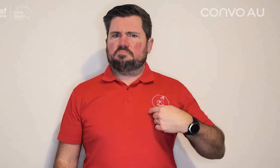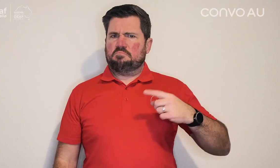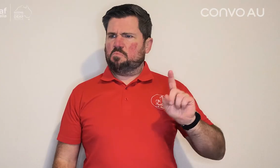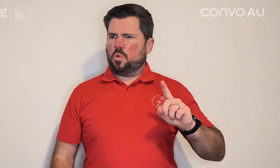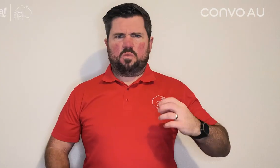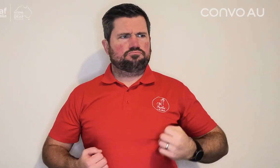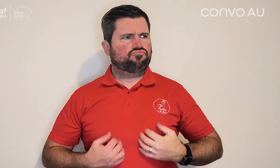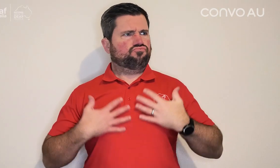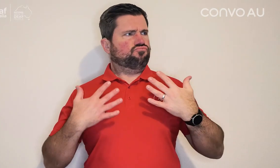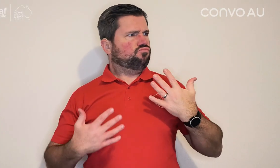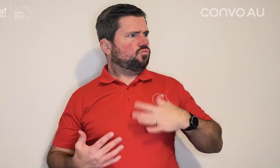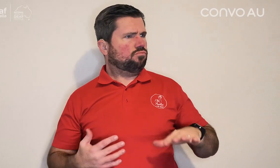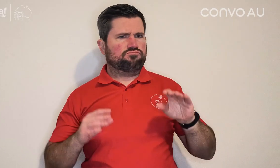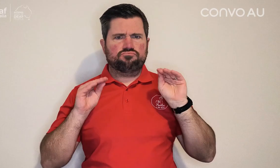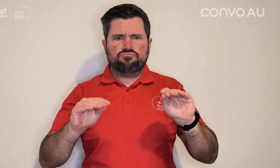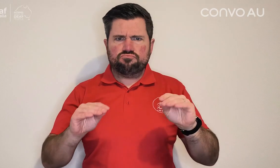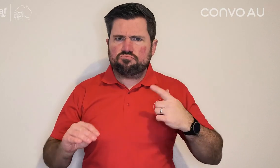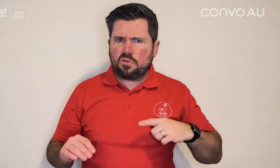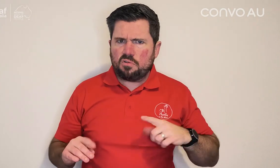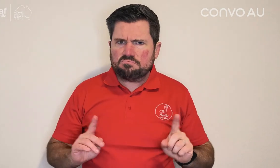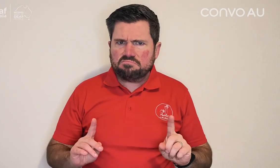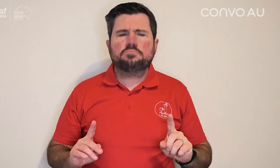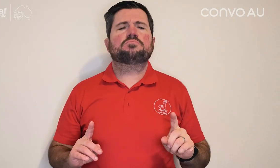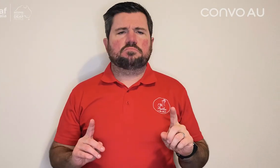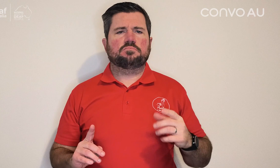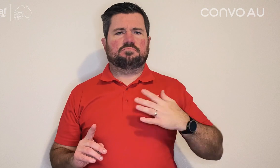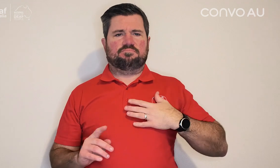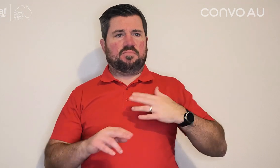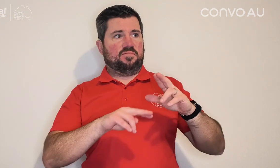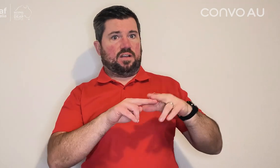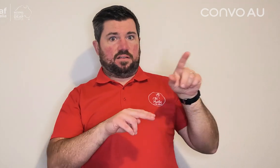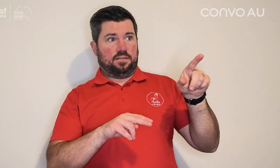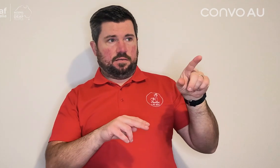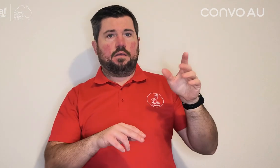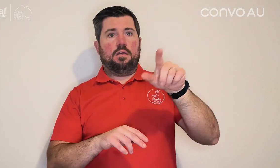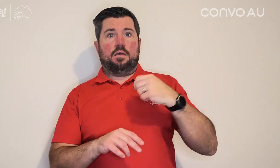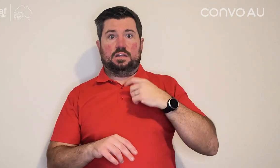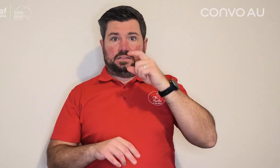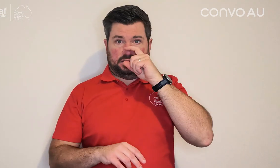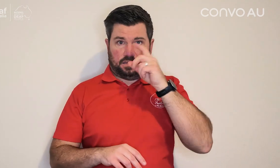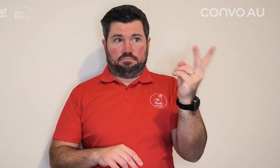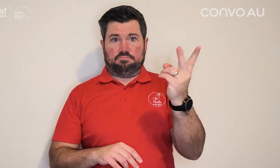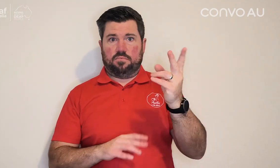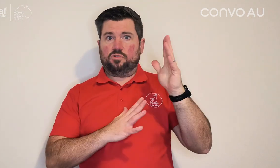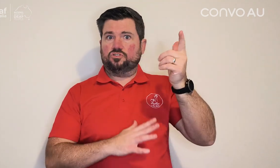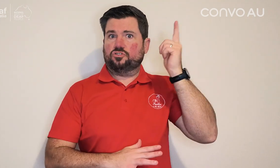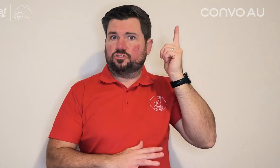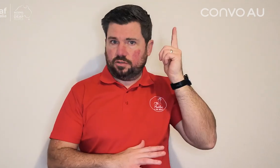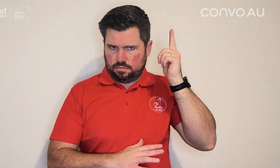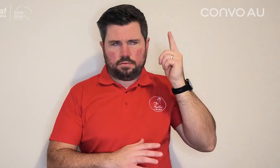What inspired me to want to teach was that my father and my sister were both Auslan teachers.